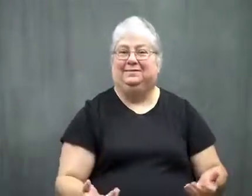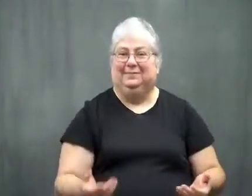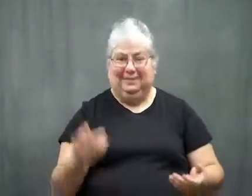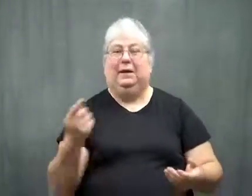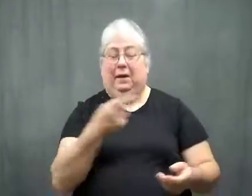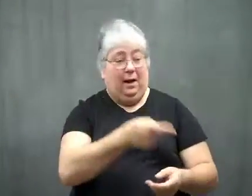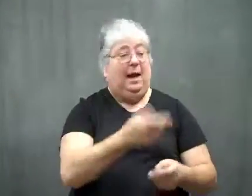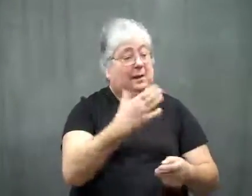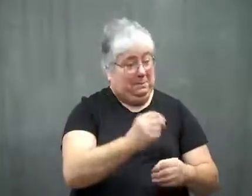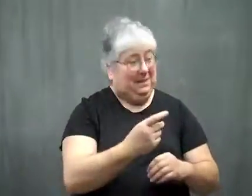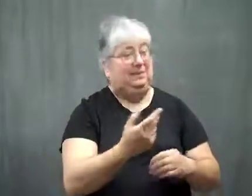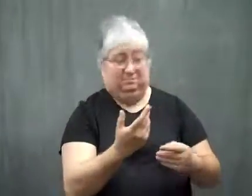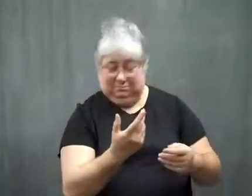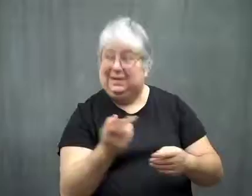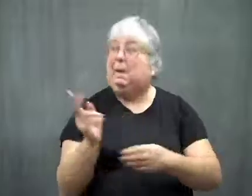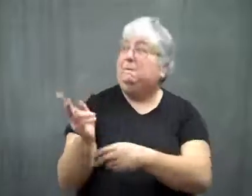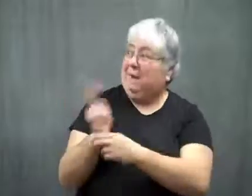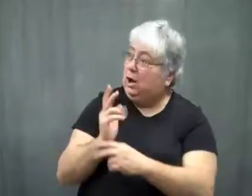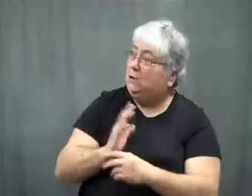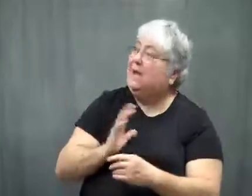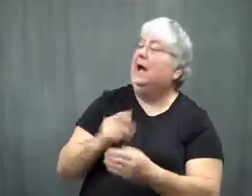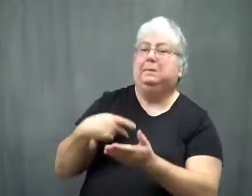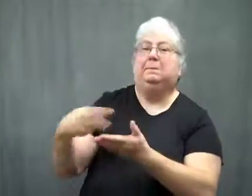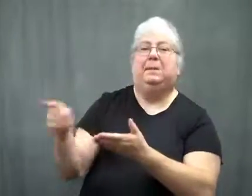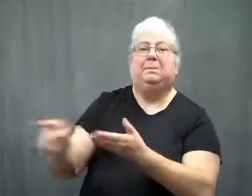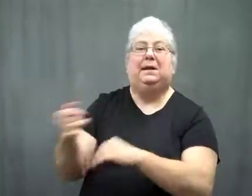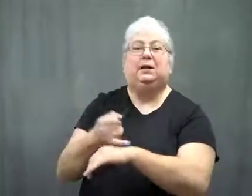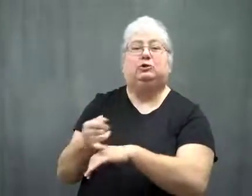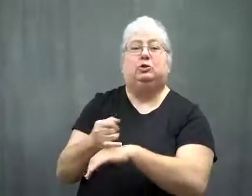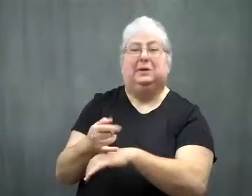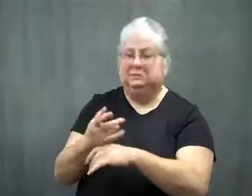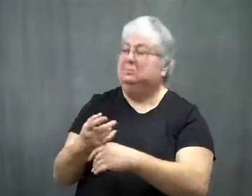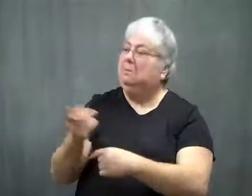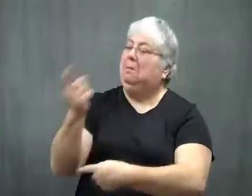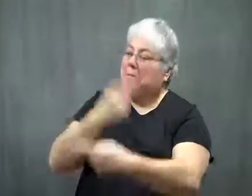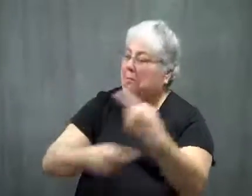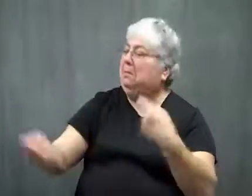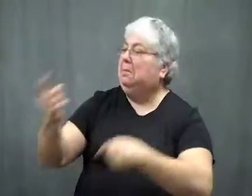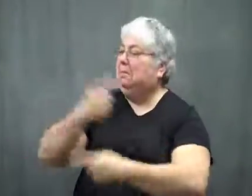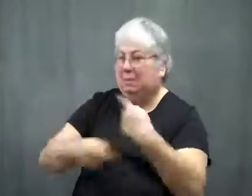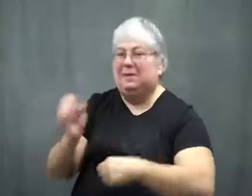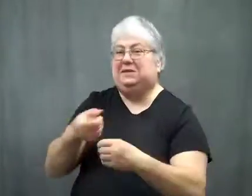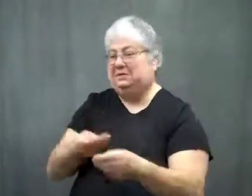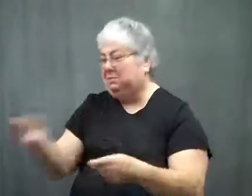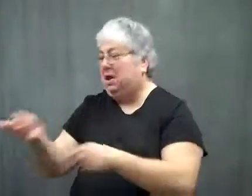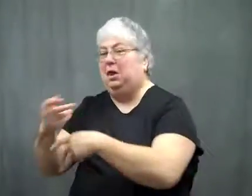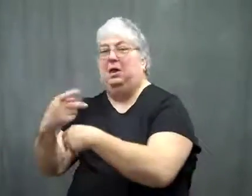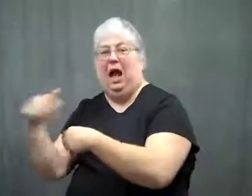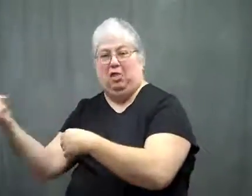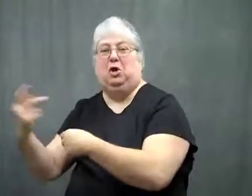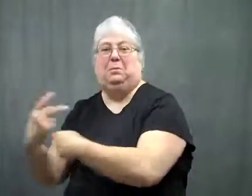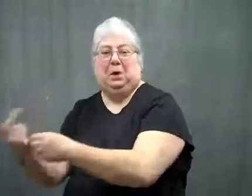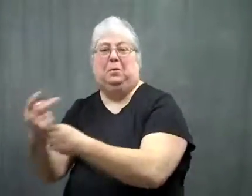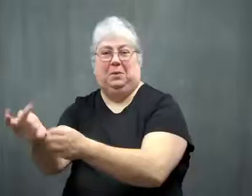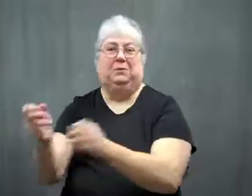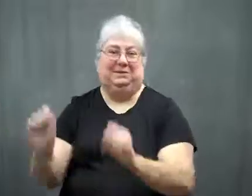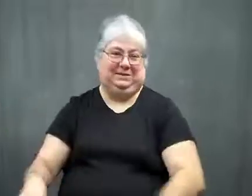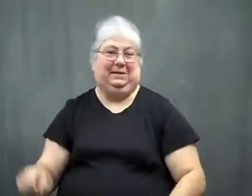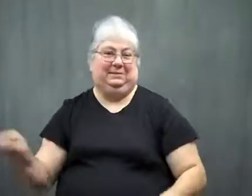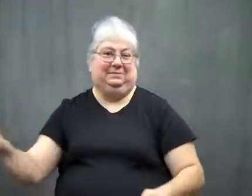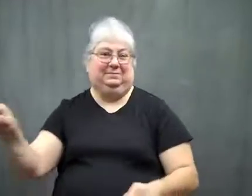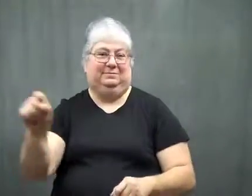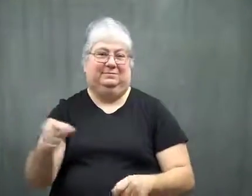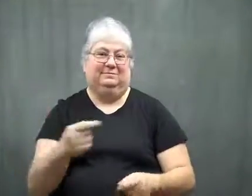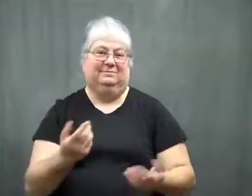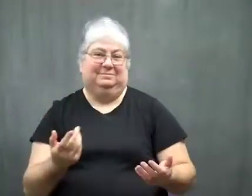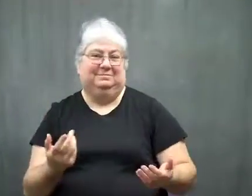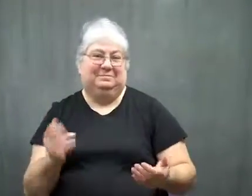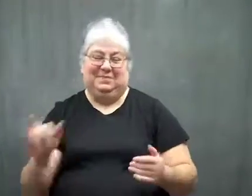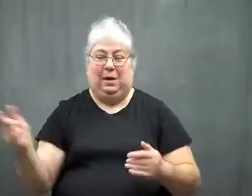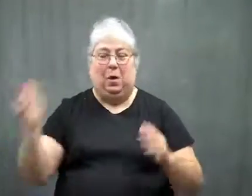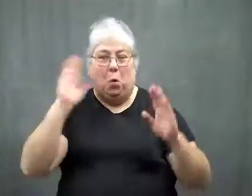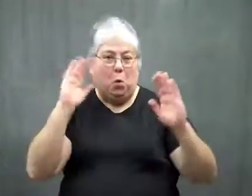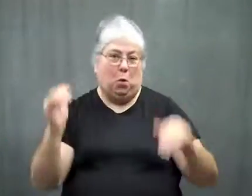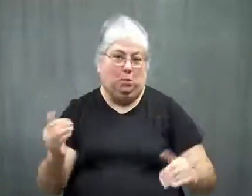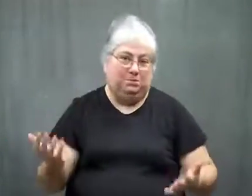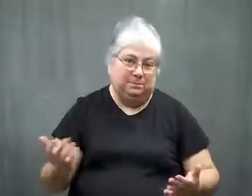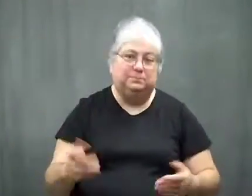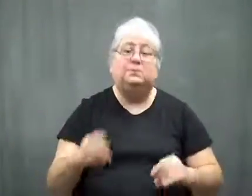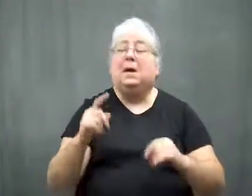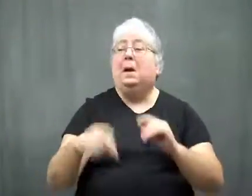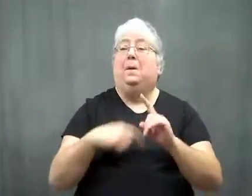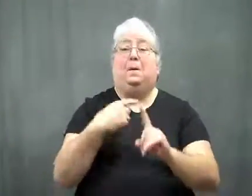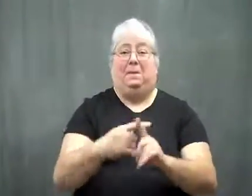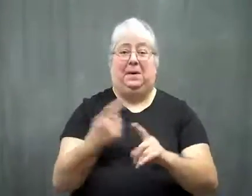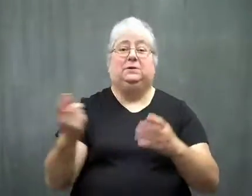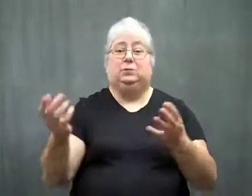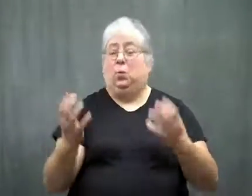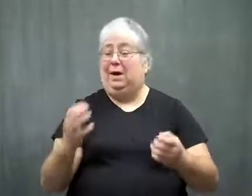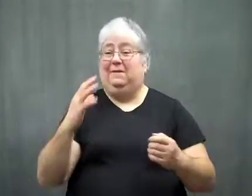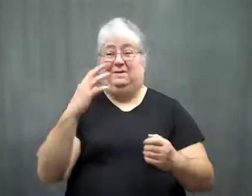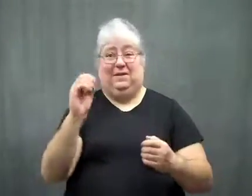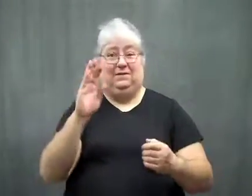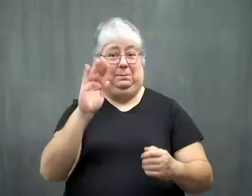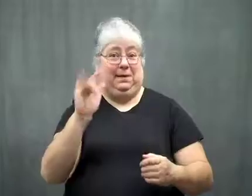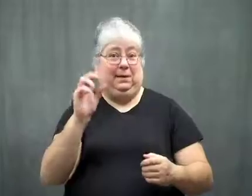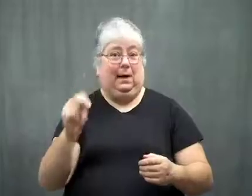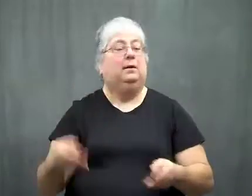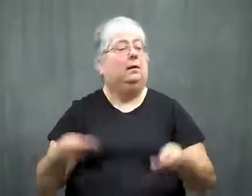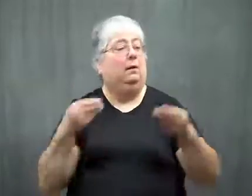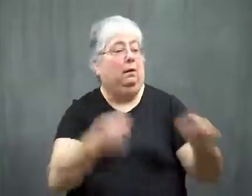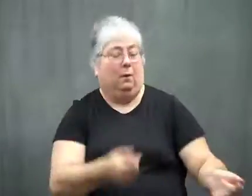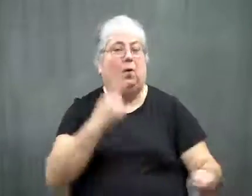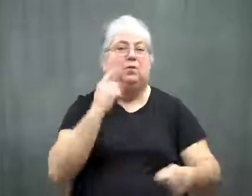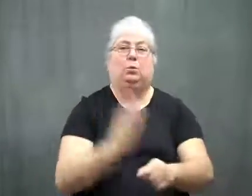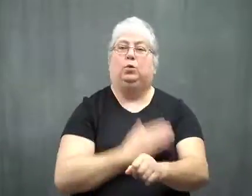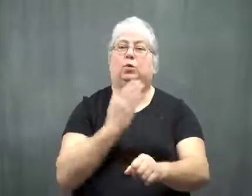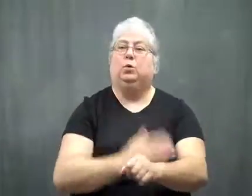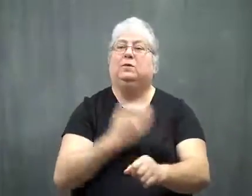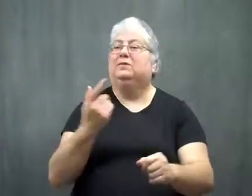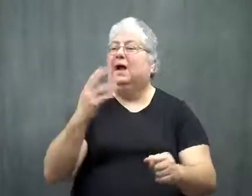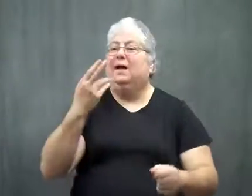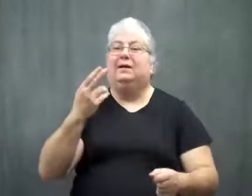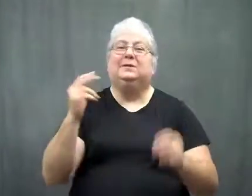The interest paid on the loans would be used to make further loans. That's what they hope for.